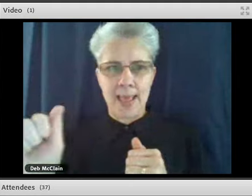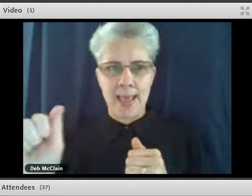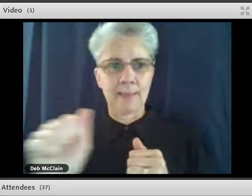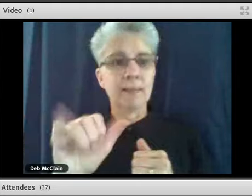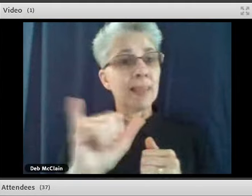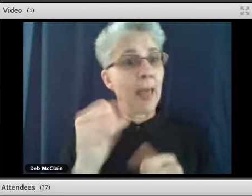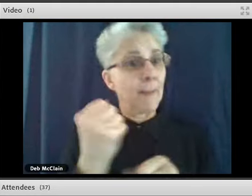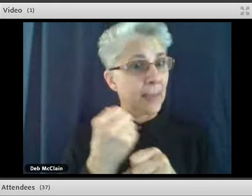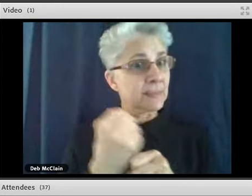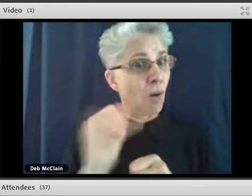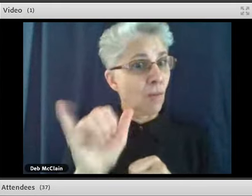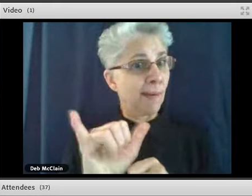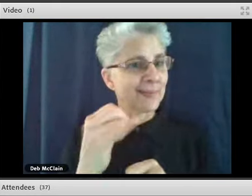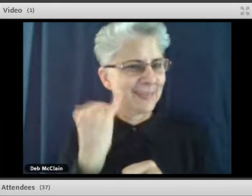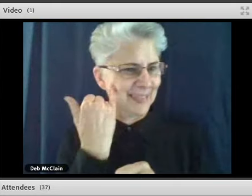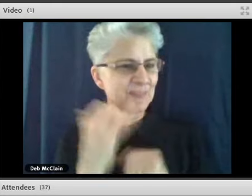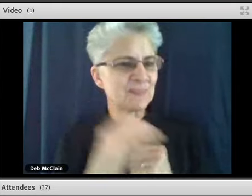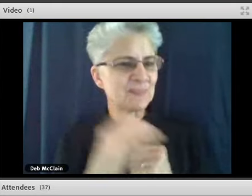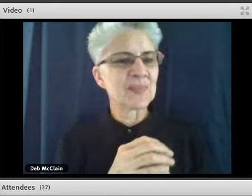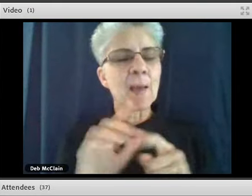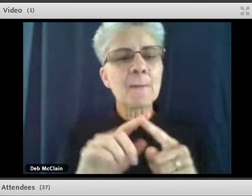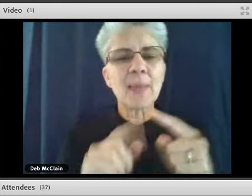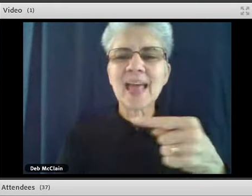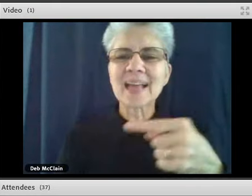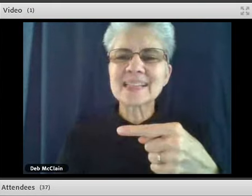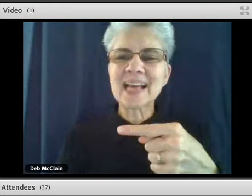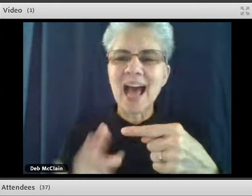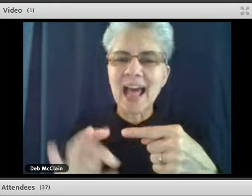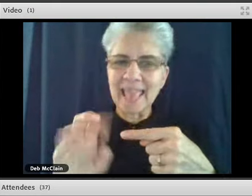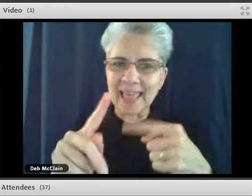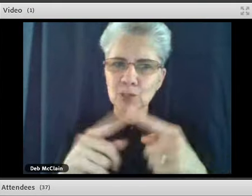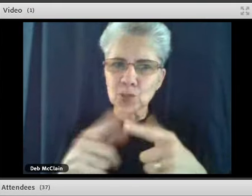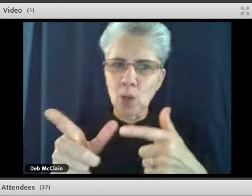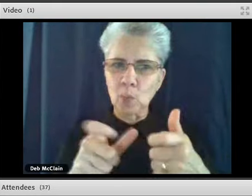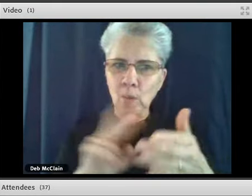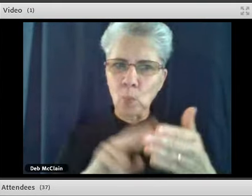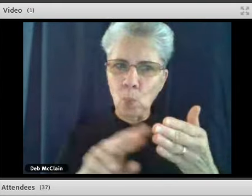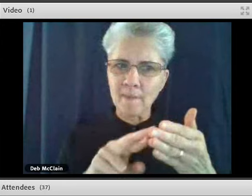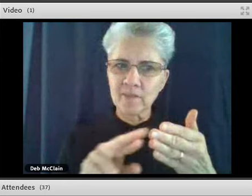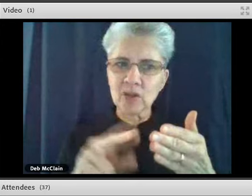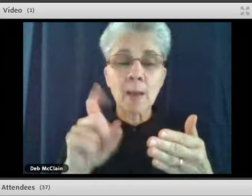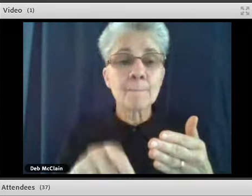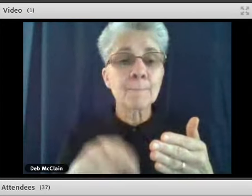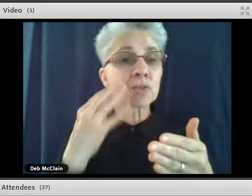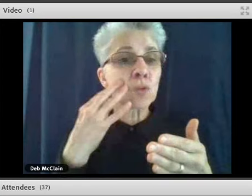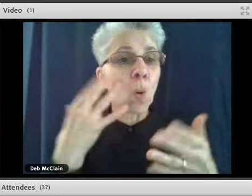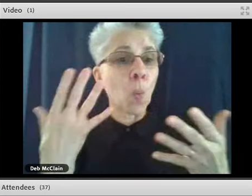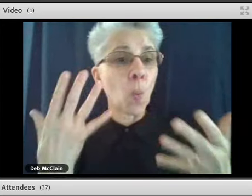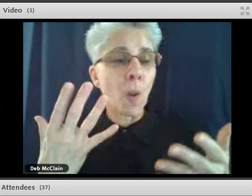kind of like baseball teams, right? So, this is a link to a quick reference. And what you need to know --